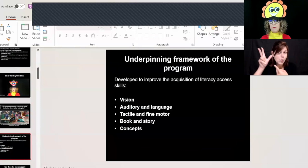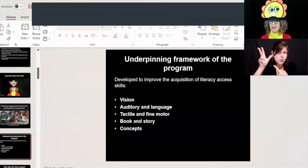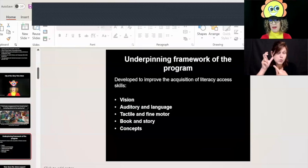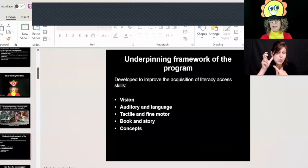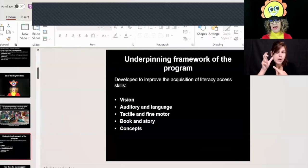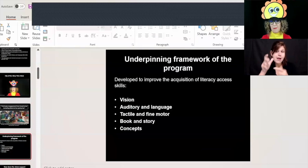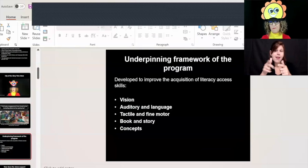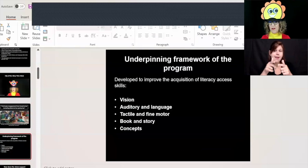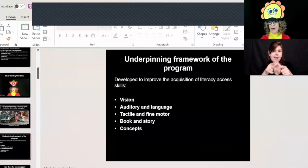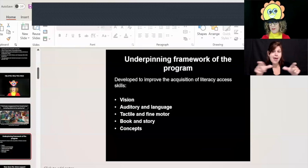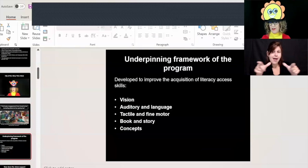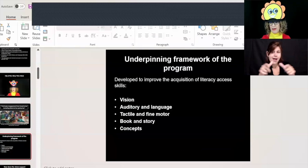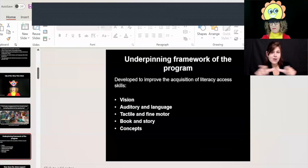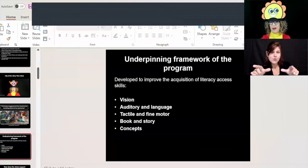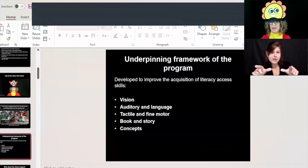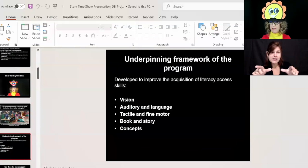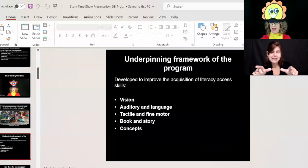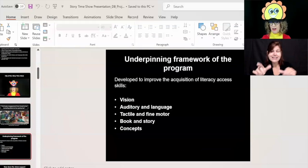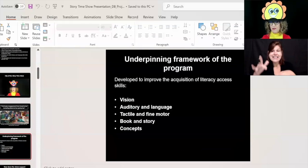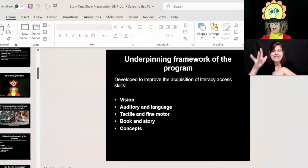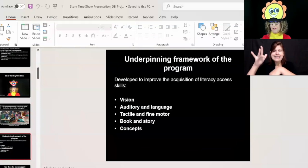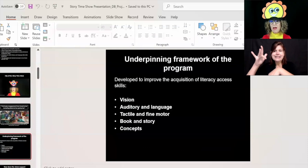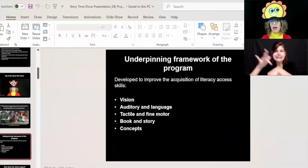So by tactile, I mean feeling things, feeling different textures.